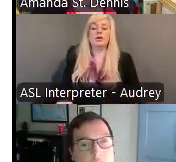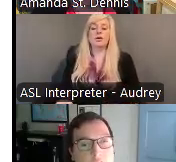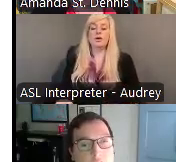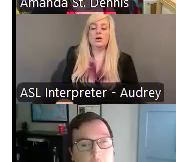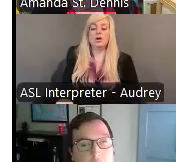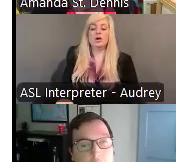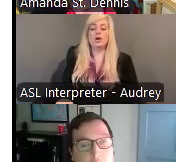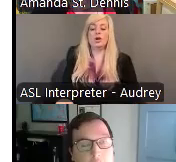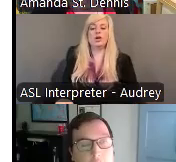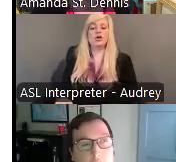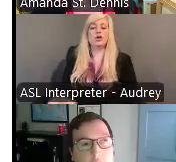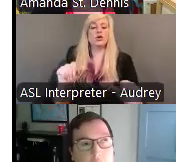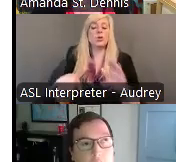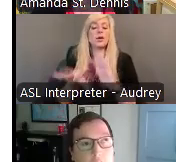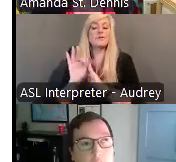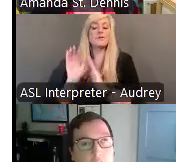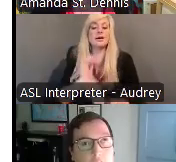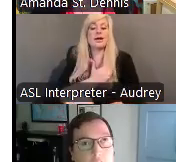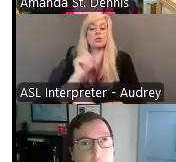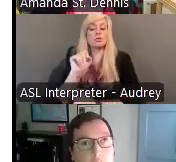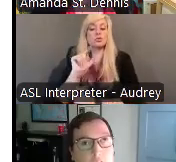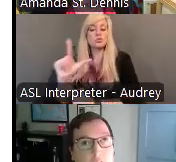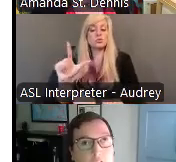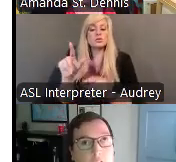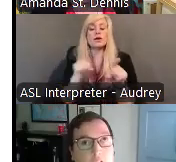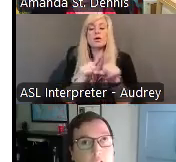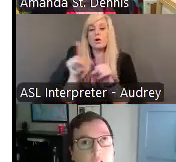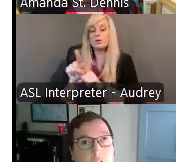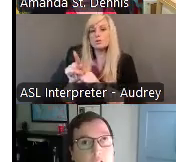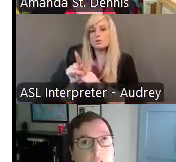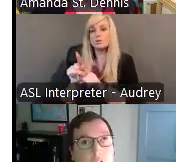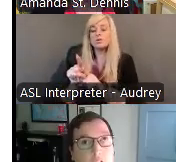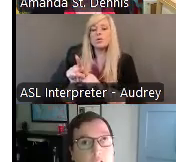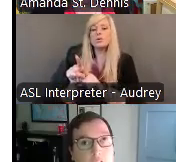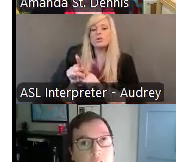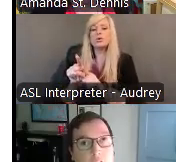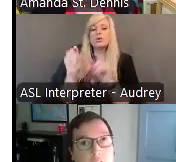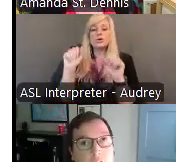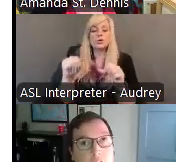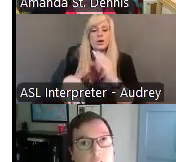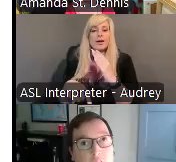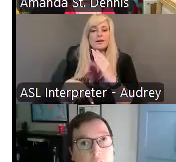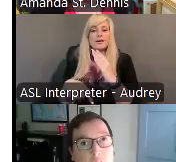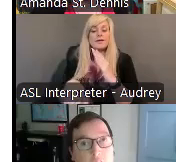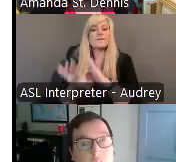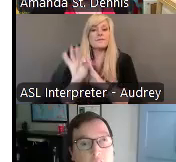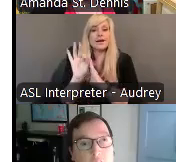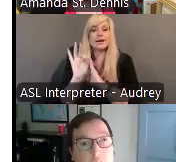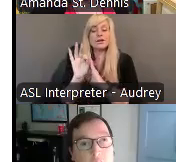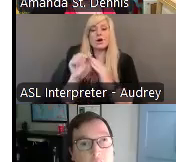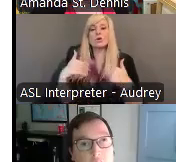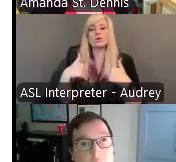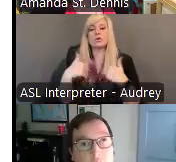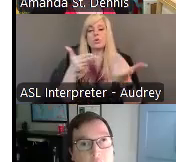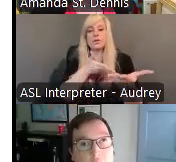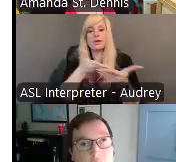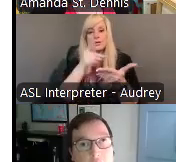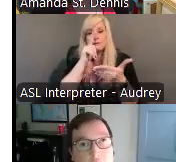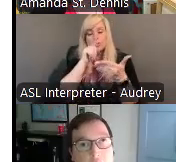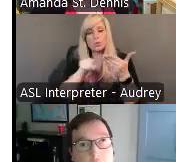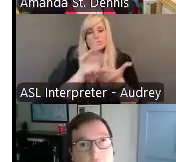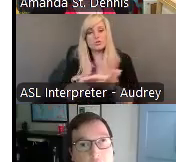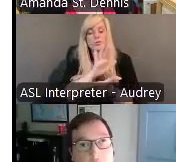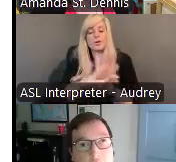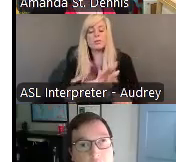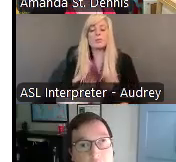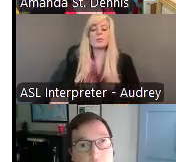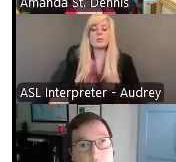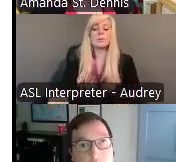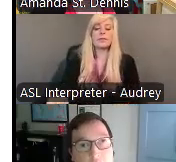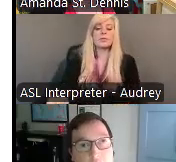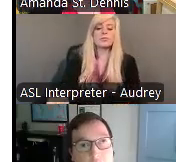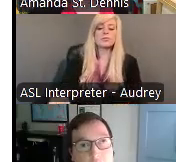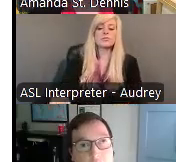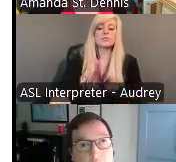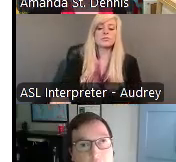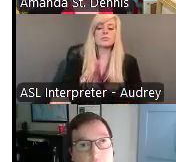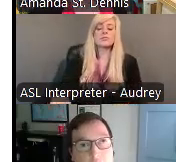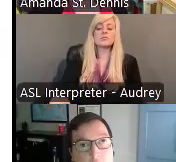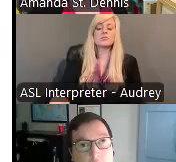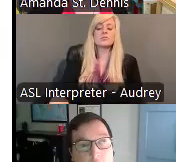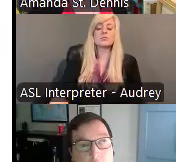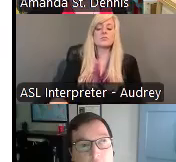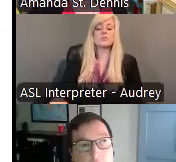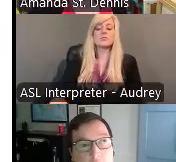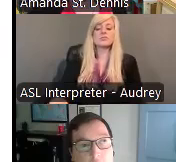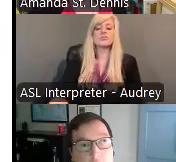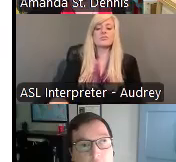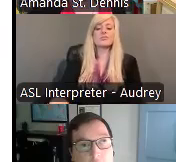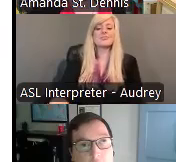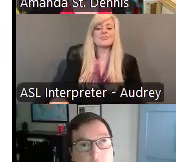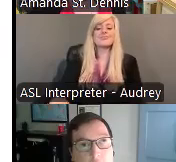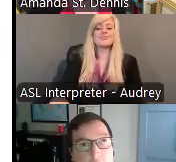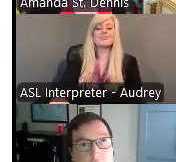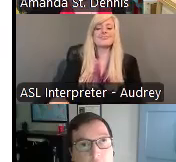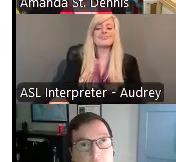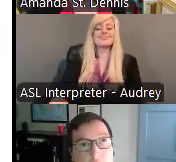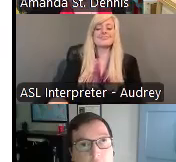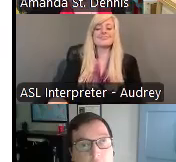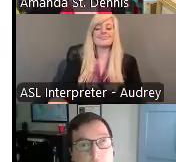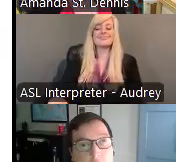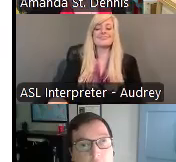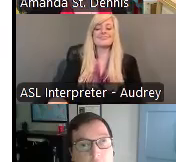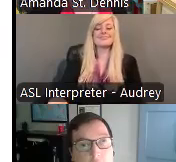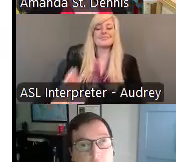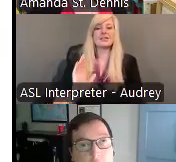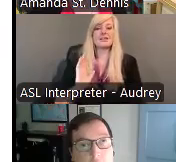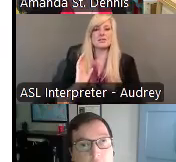tool, but you can also find our youth engagement research paper, the landing page for Can Child,